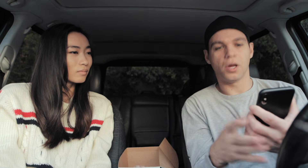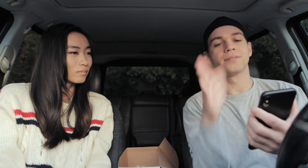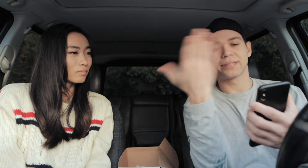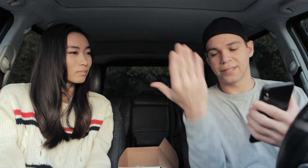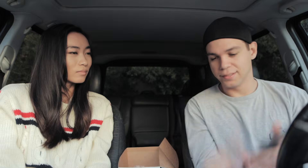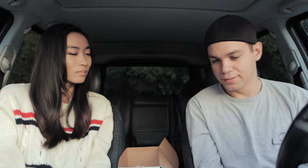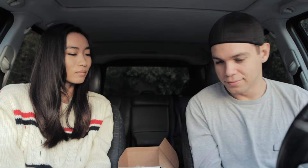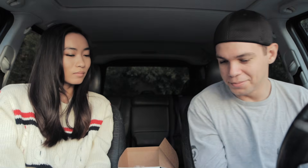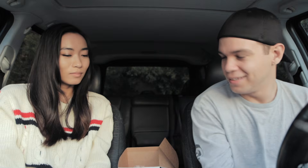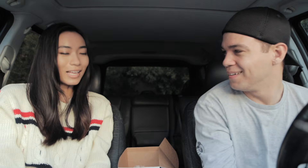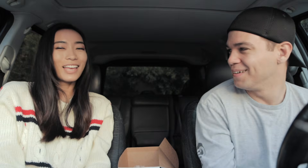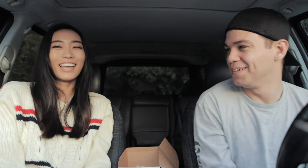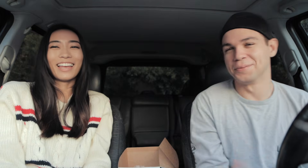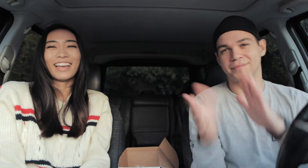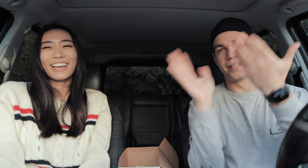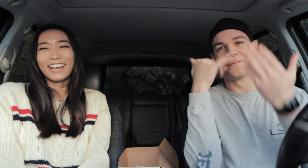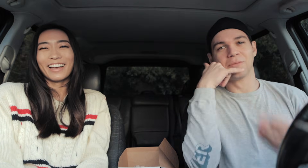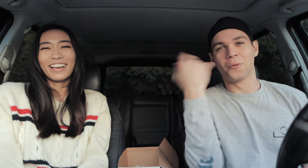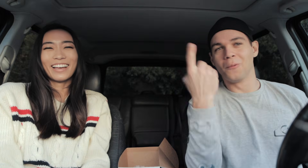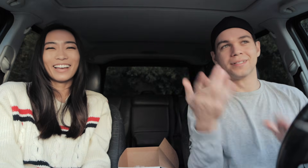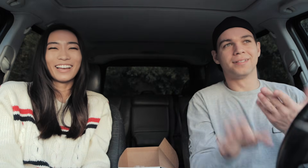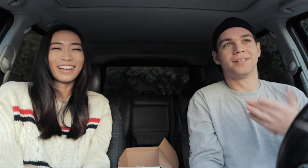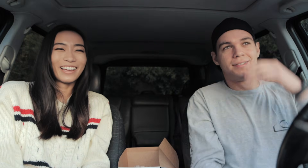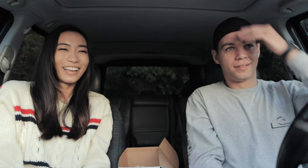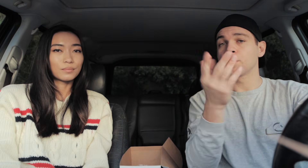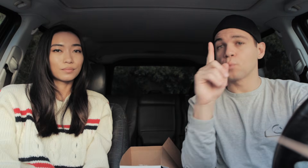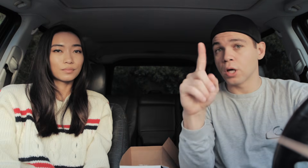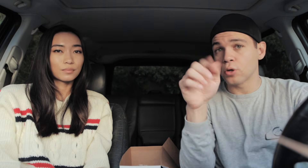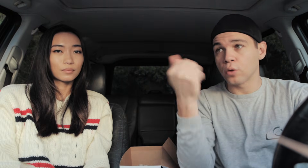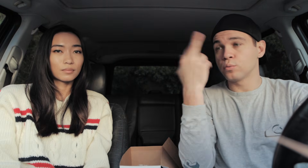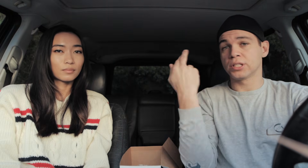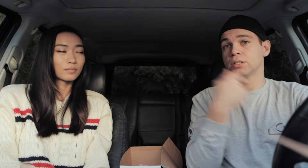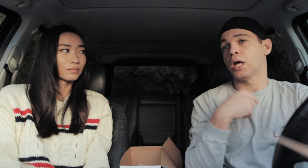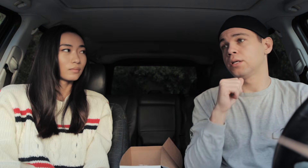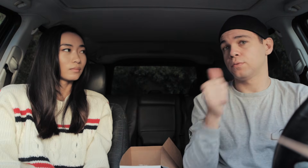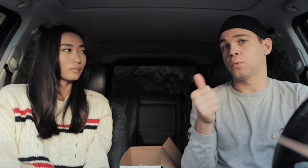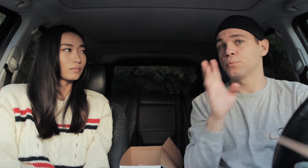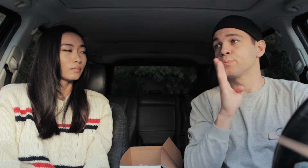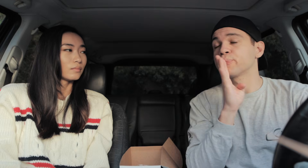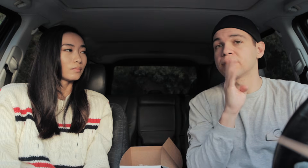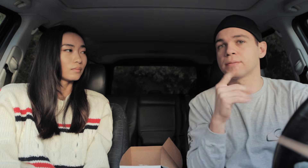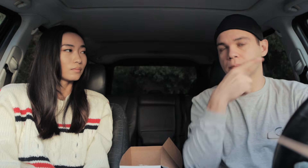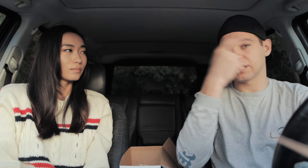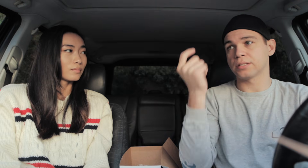oh, it's dead dead phone, always dead one other reason I don't speak is because